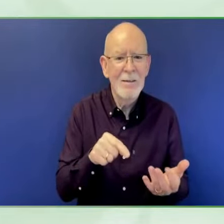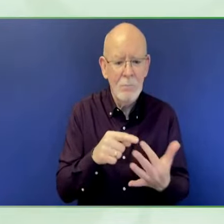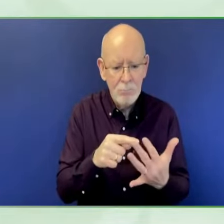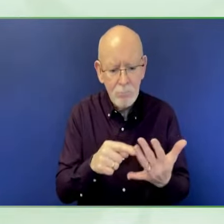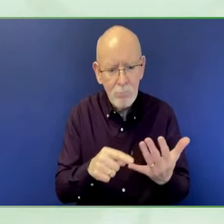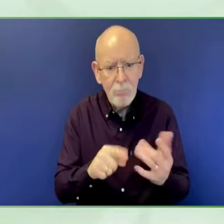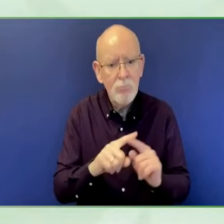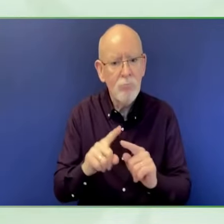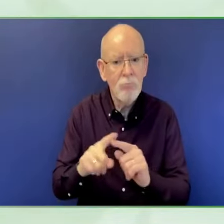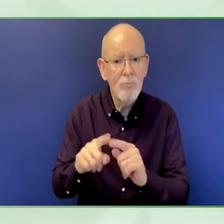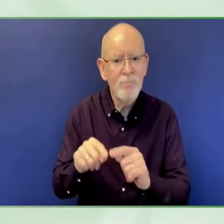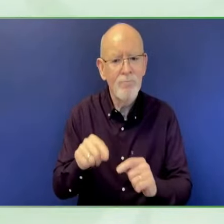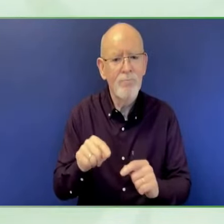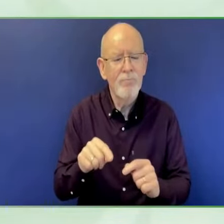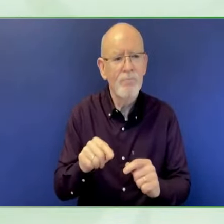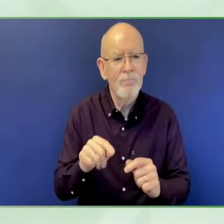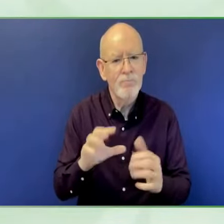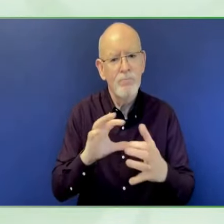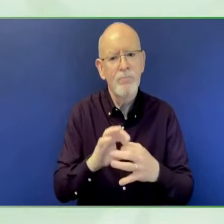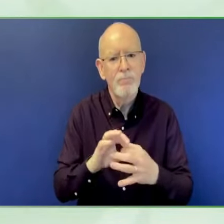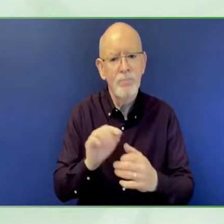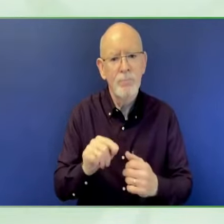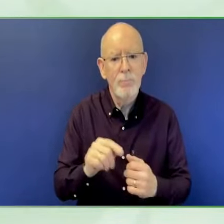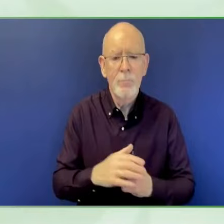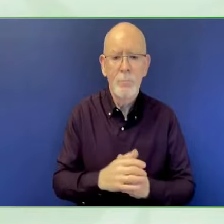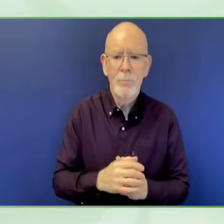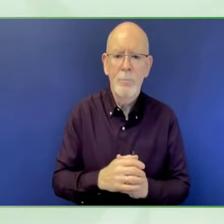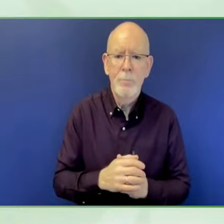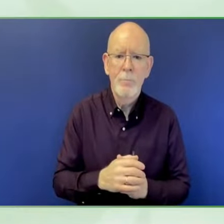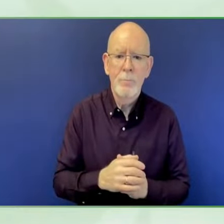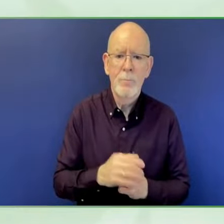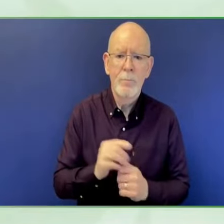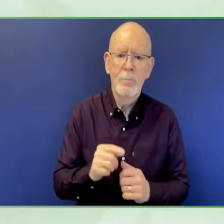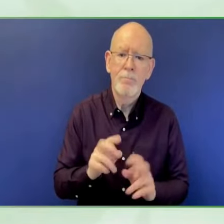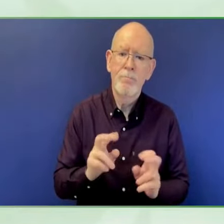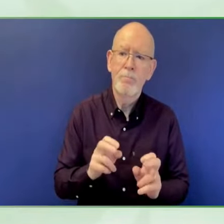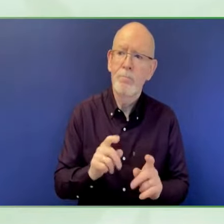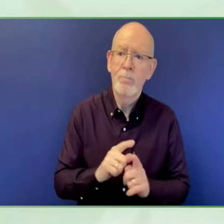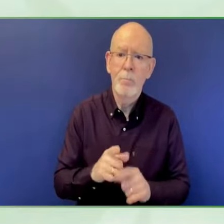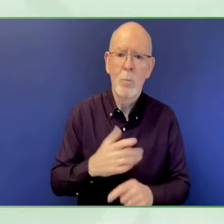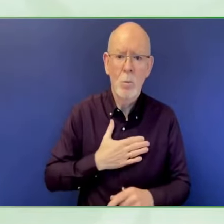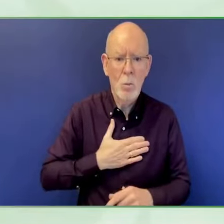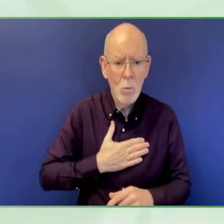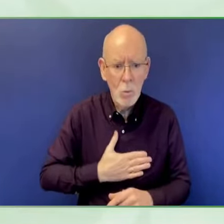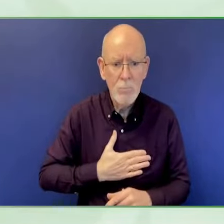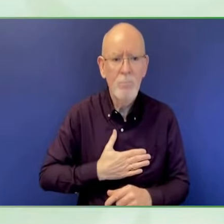Can we restore well, respect the will of the persons with disabilities?